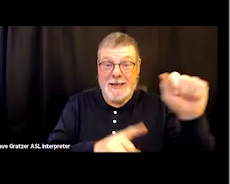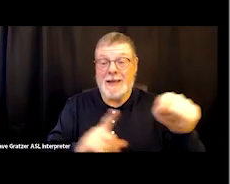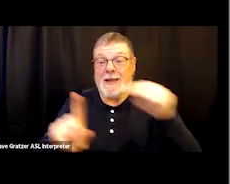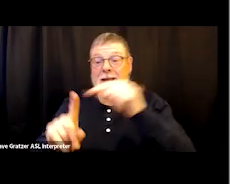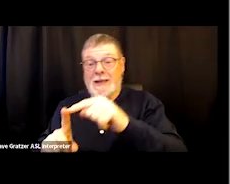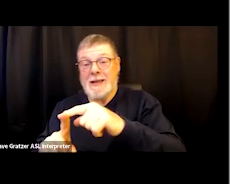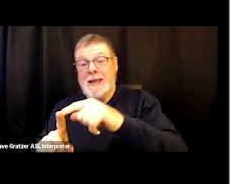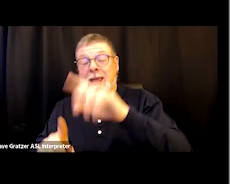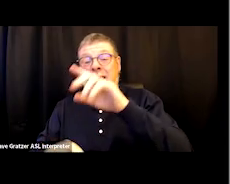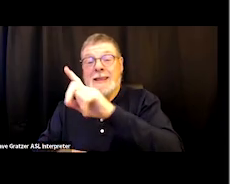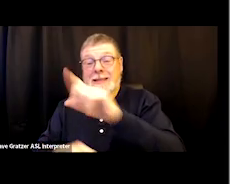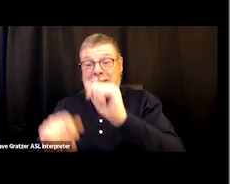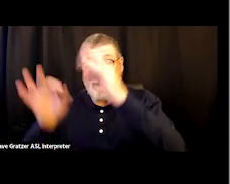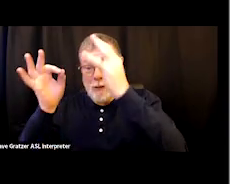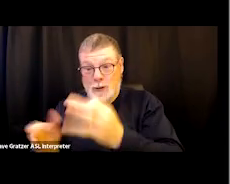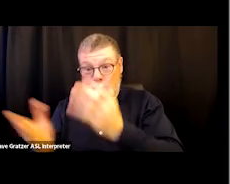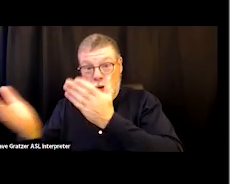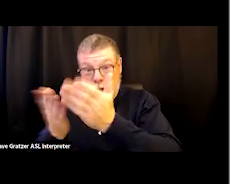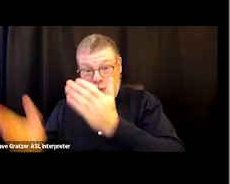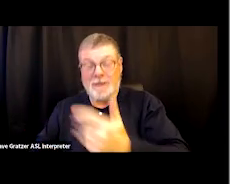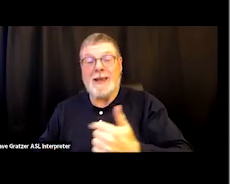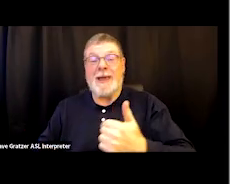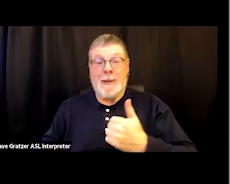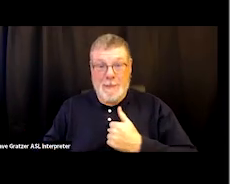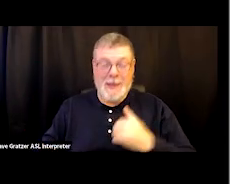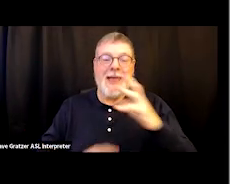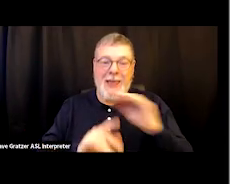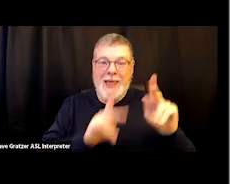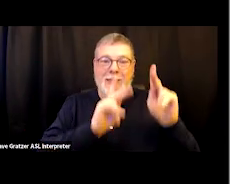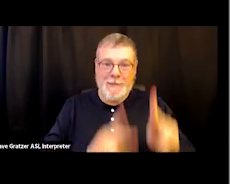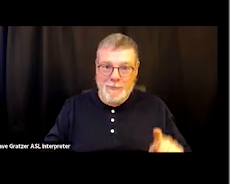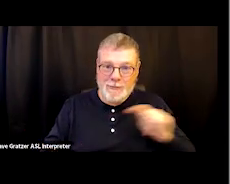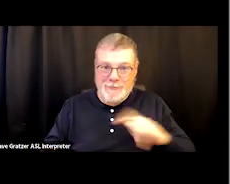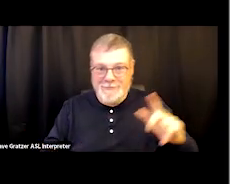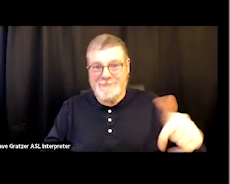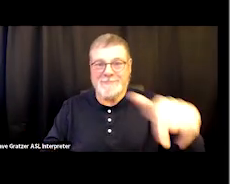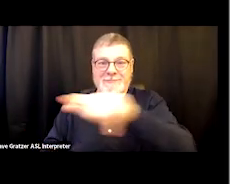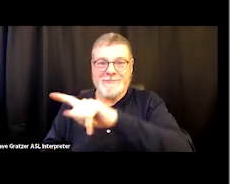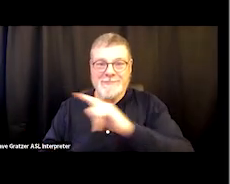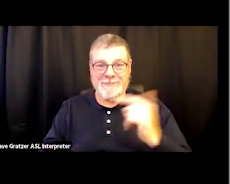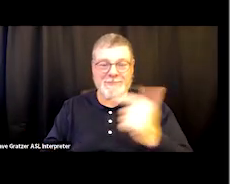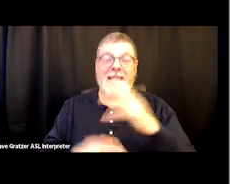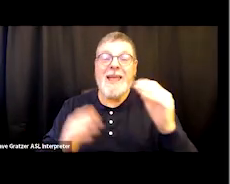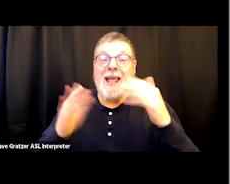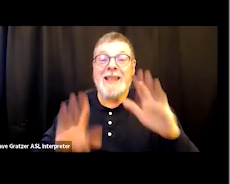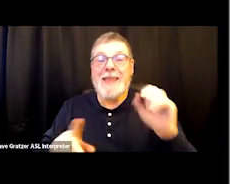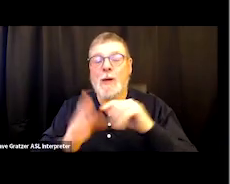Disability Determination Services and yourself. It also allows for Social Security to send you a copy